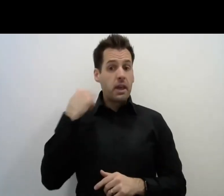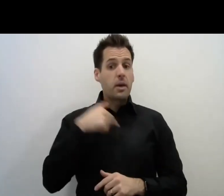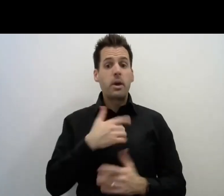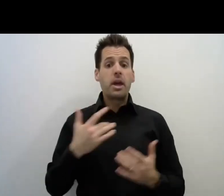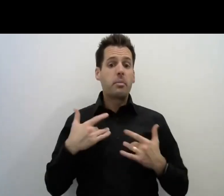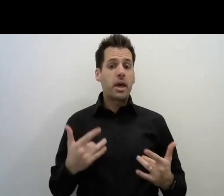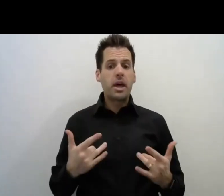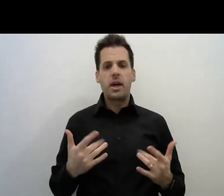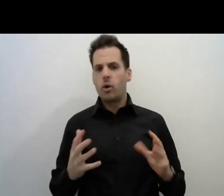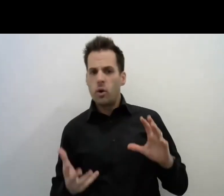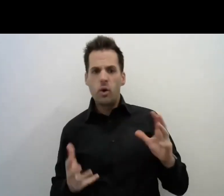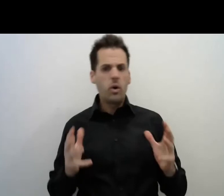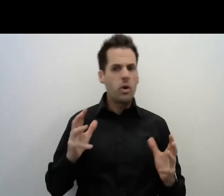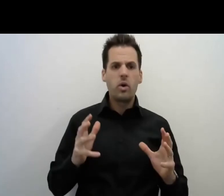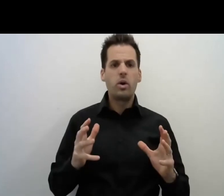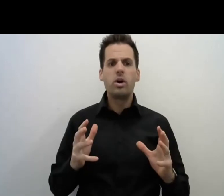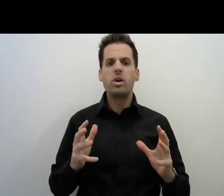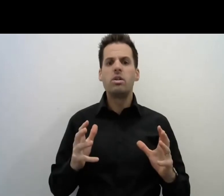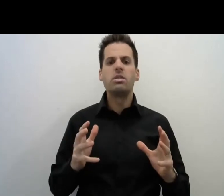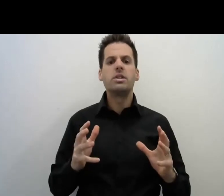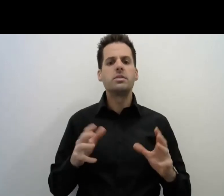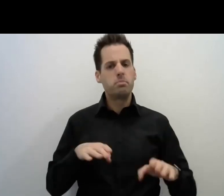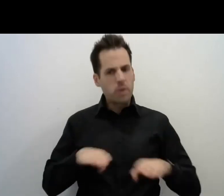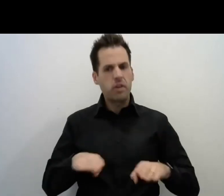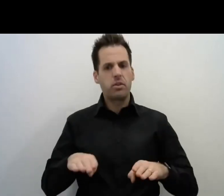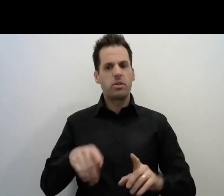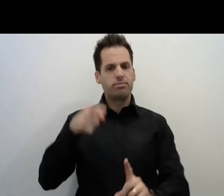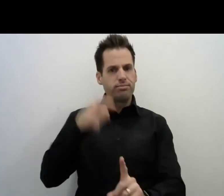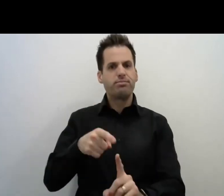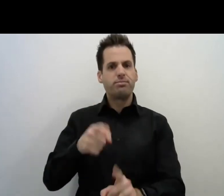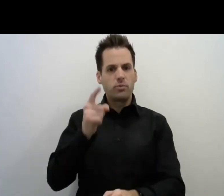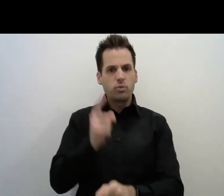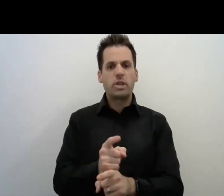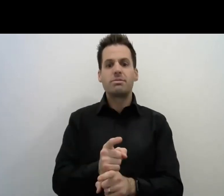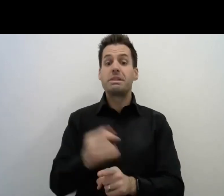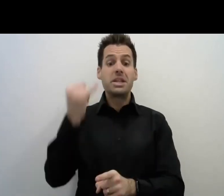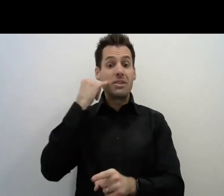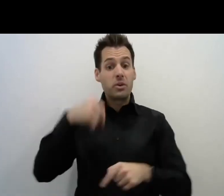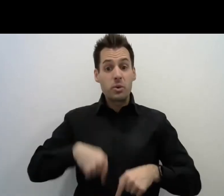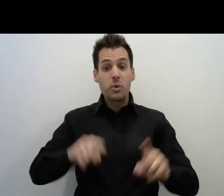as you say bill it's the behavior so if you walk into a restaurant or a shopping